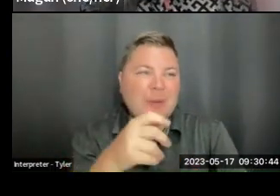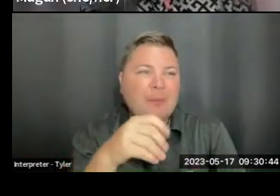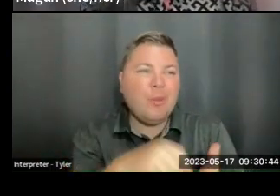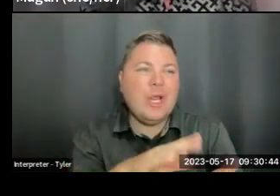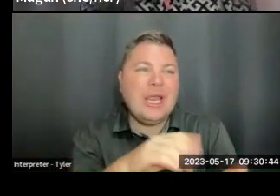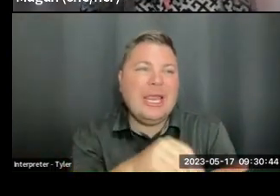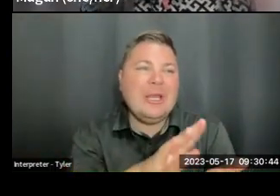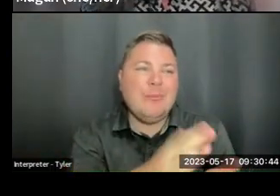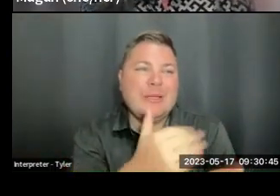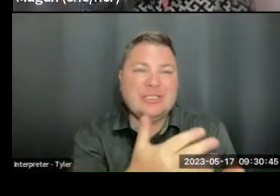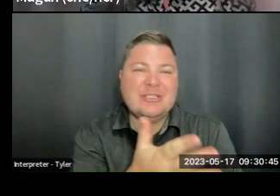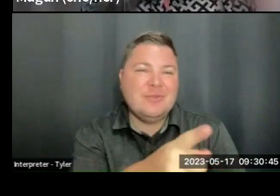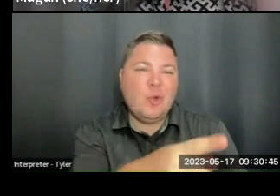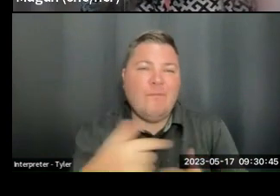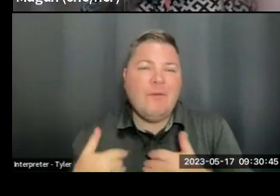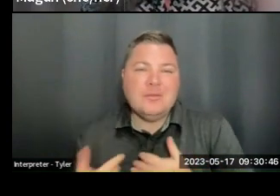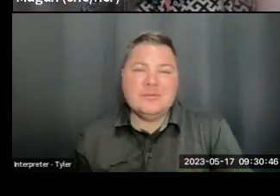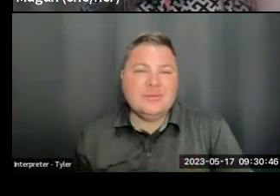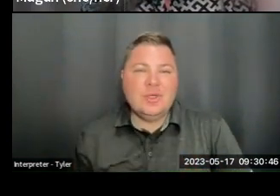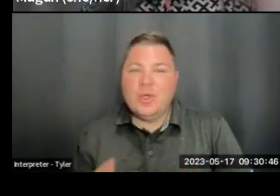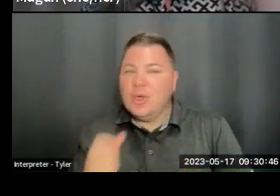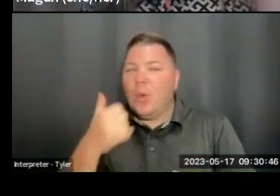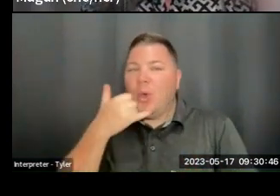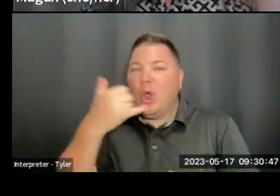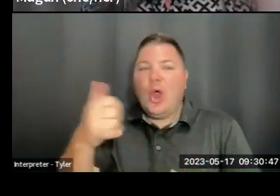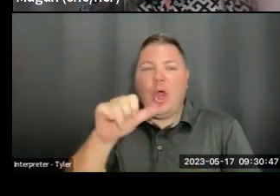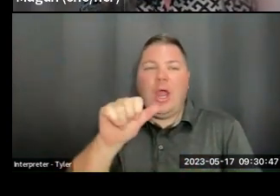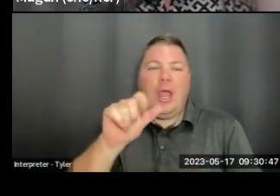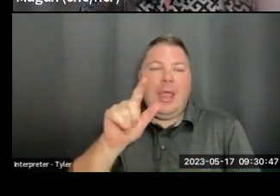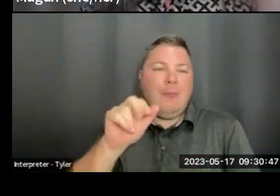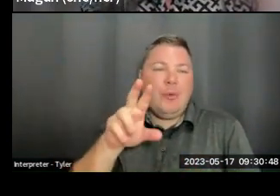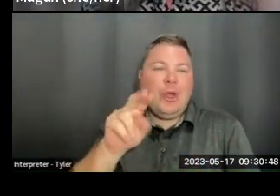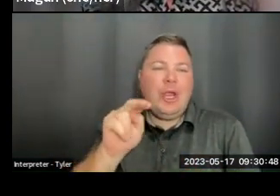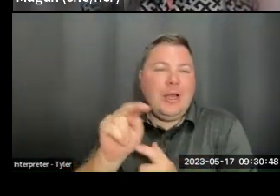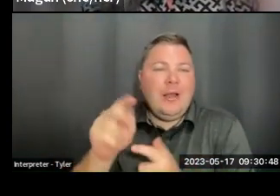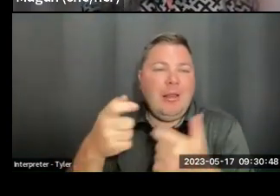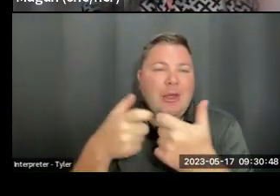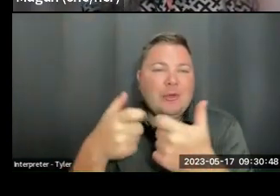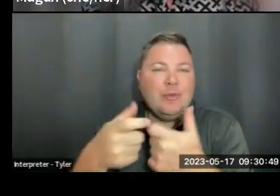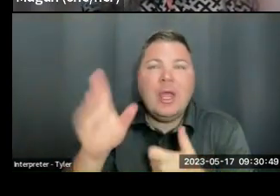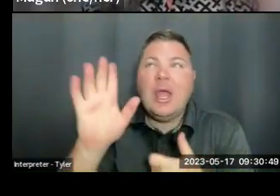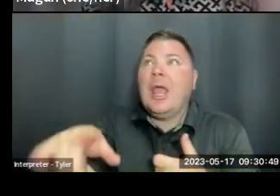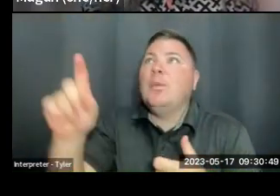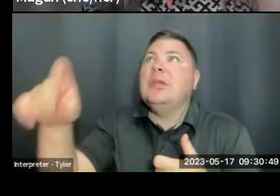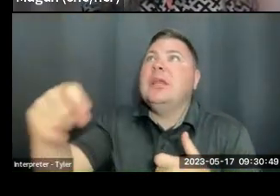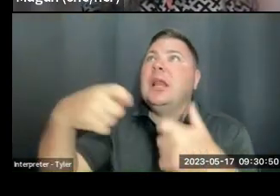You do. You just didn't put it there.